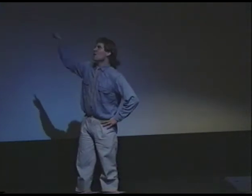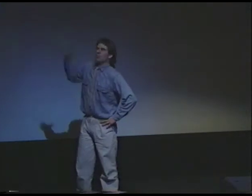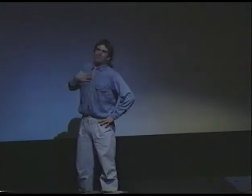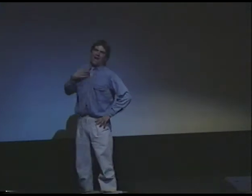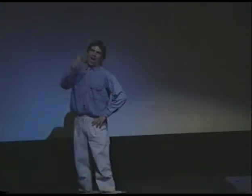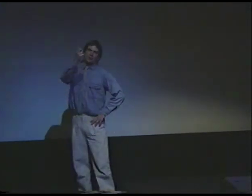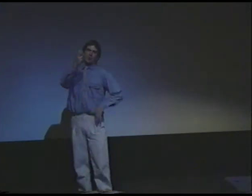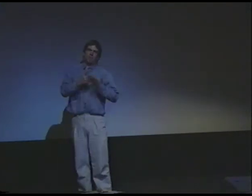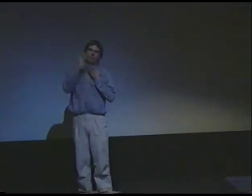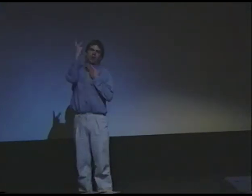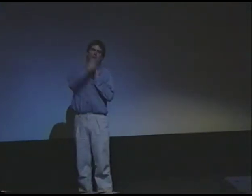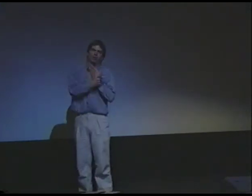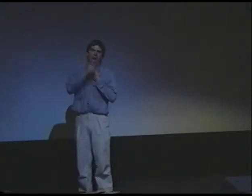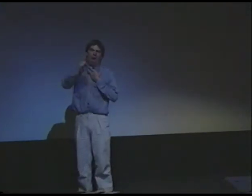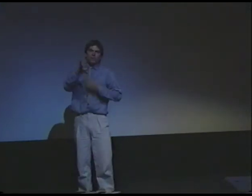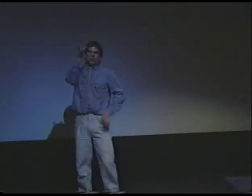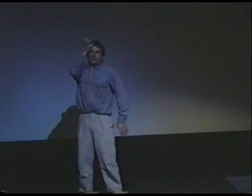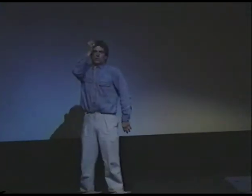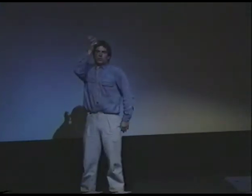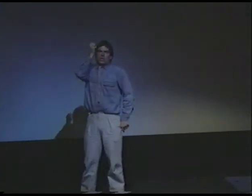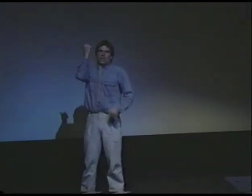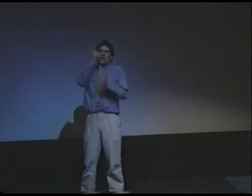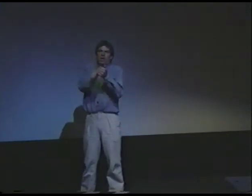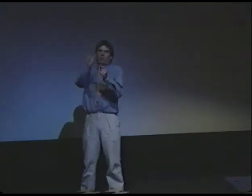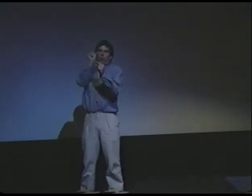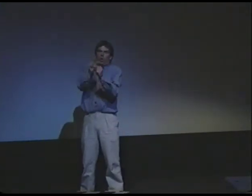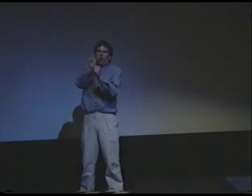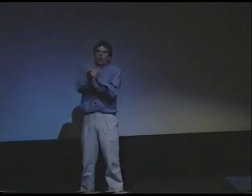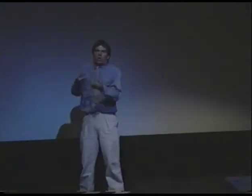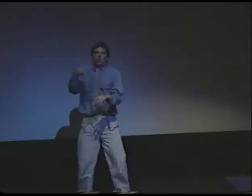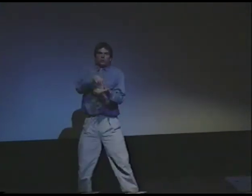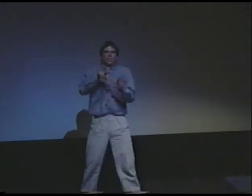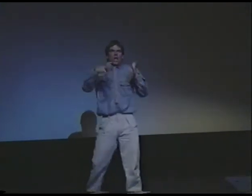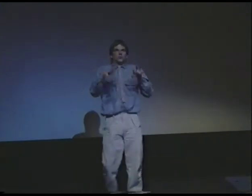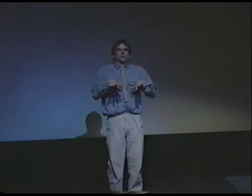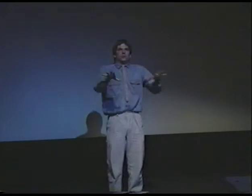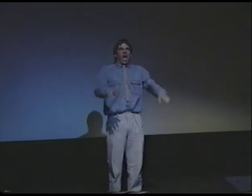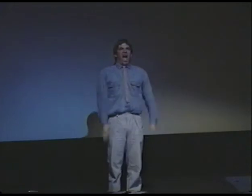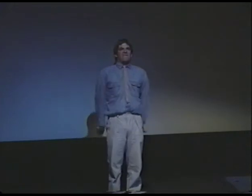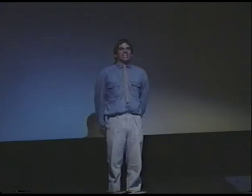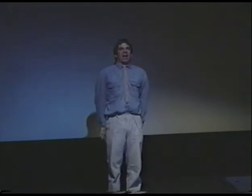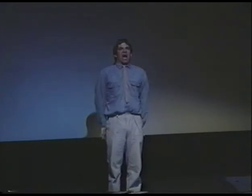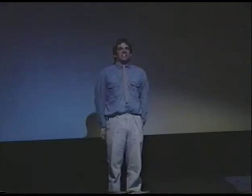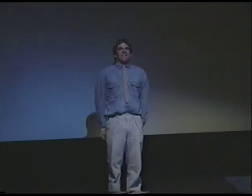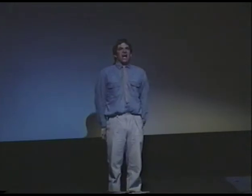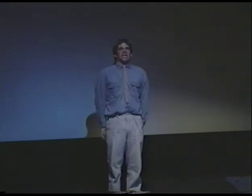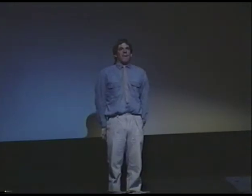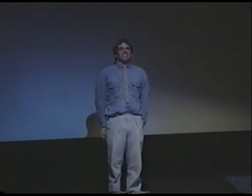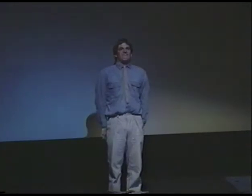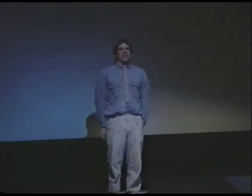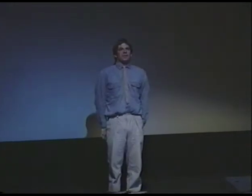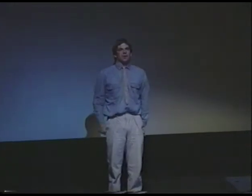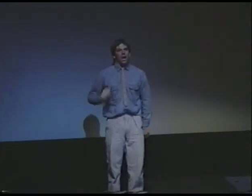In my high school program, I had to memorize the words and get up in front of class